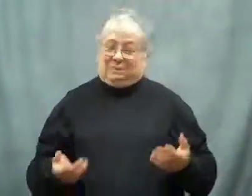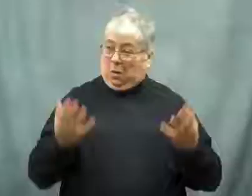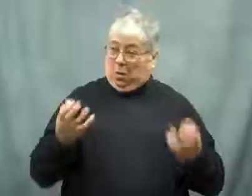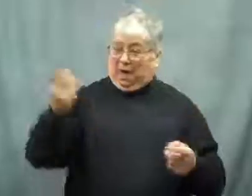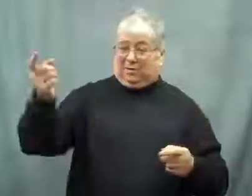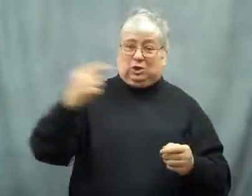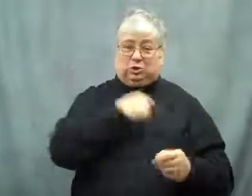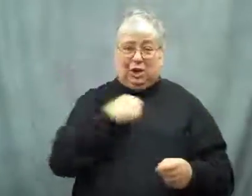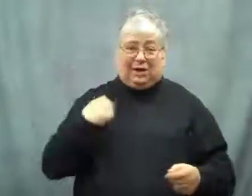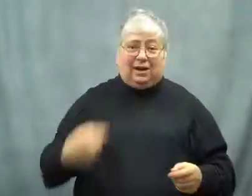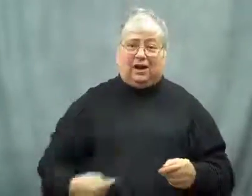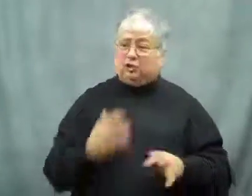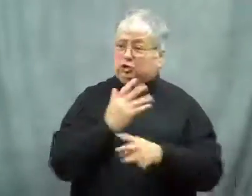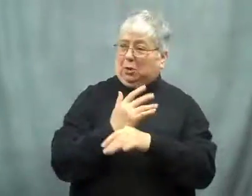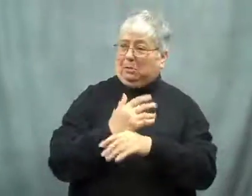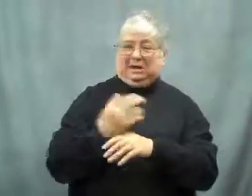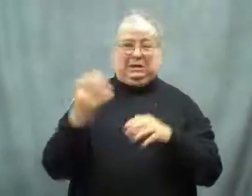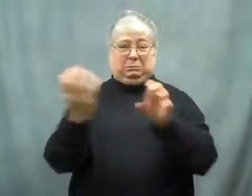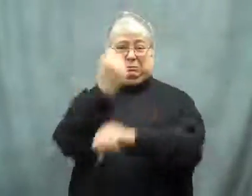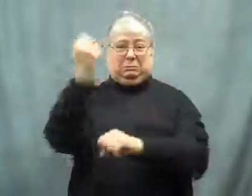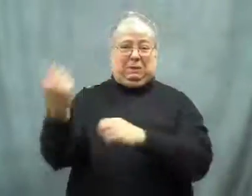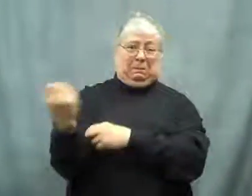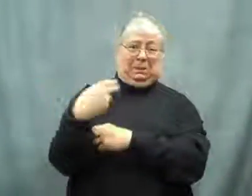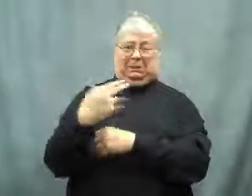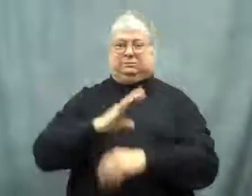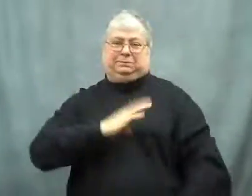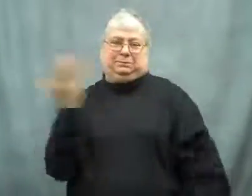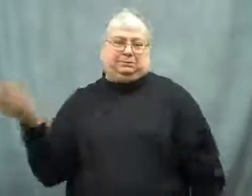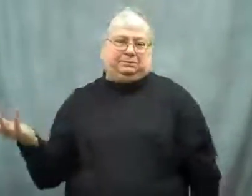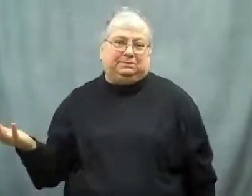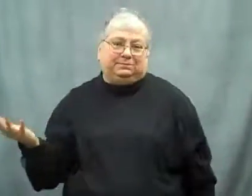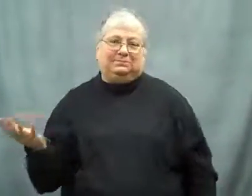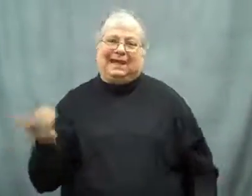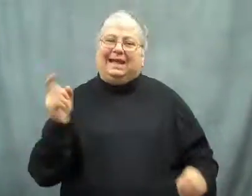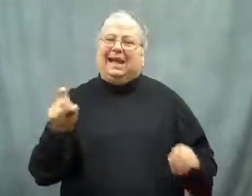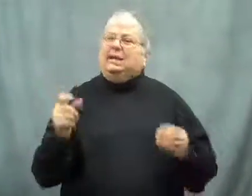He said he didn't want China and Germany outdoing the U.S. in those fields.